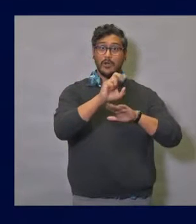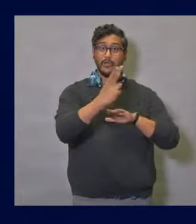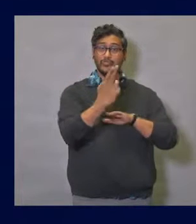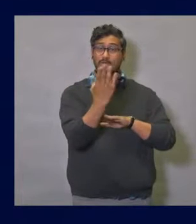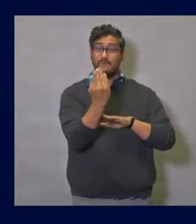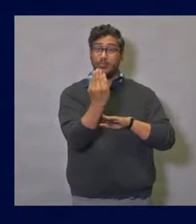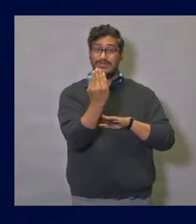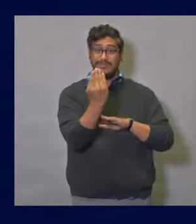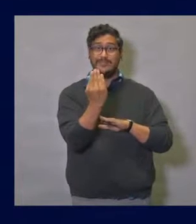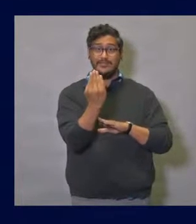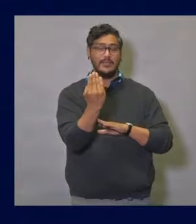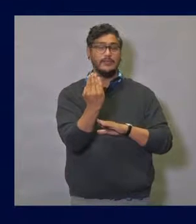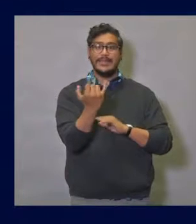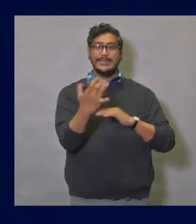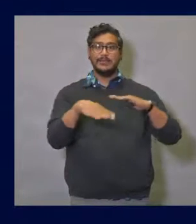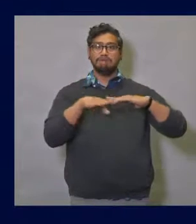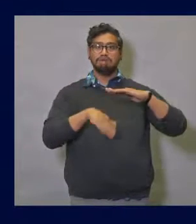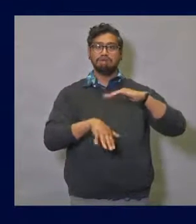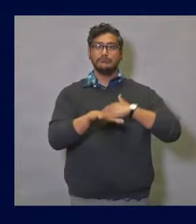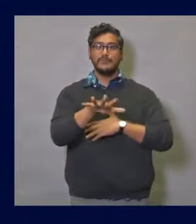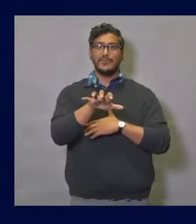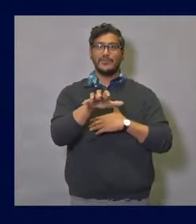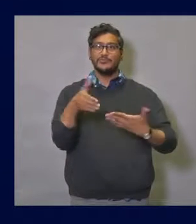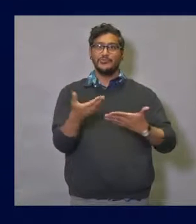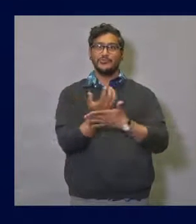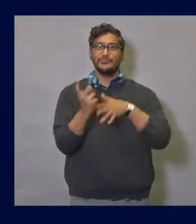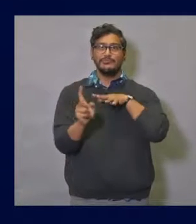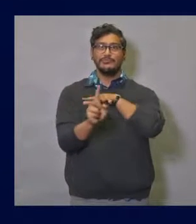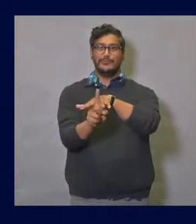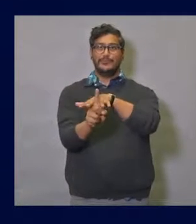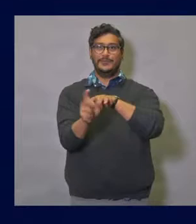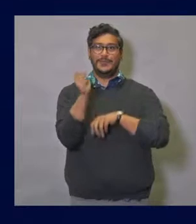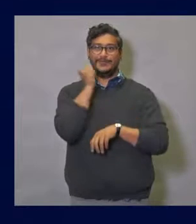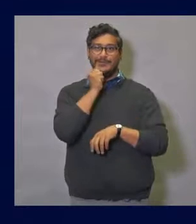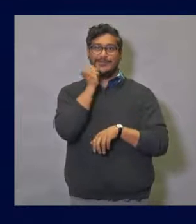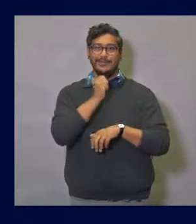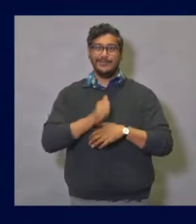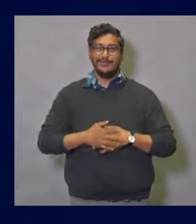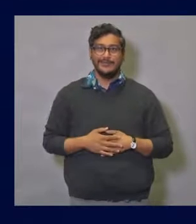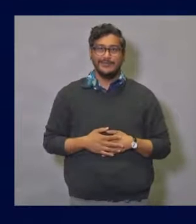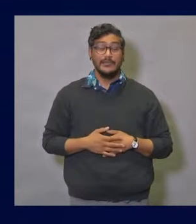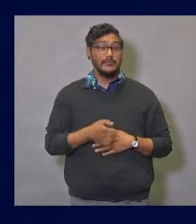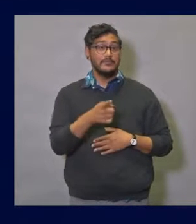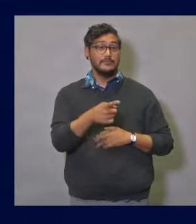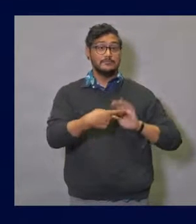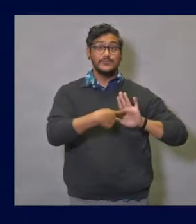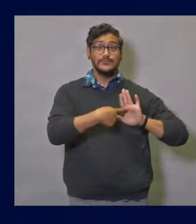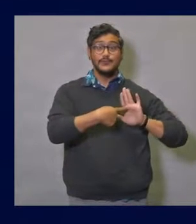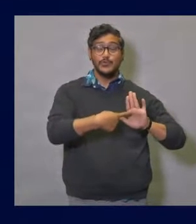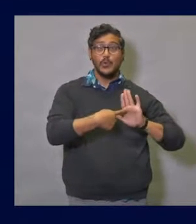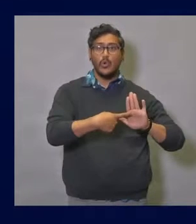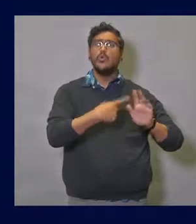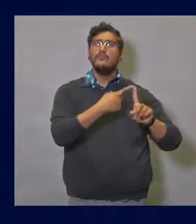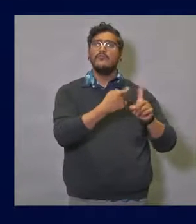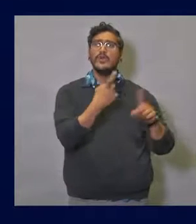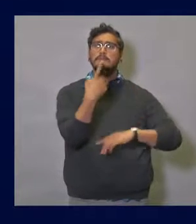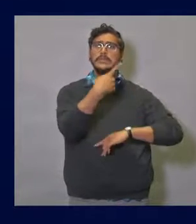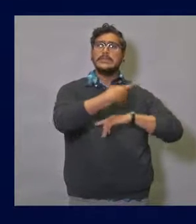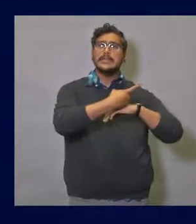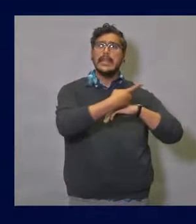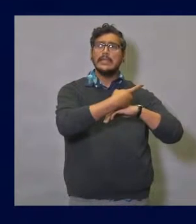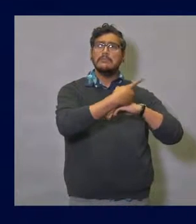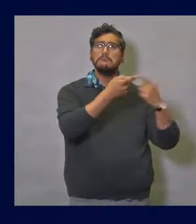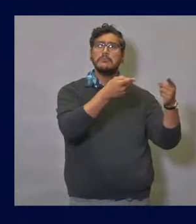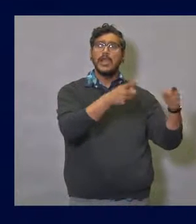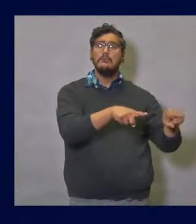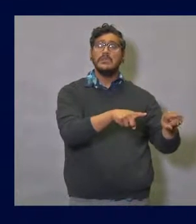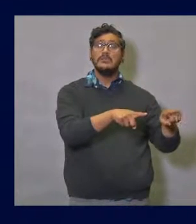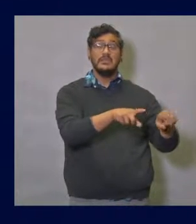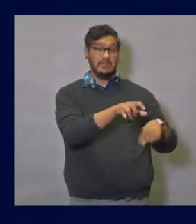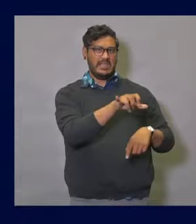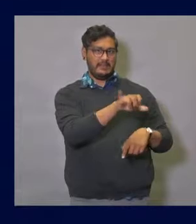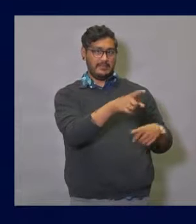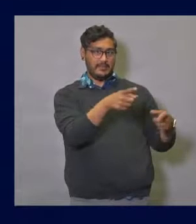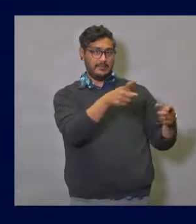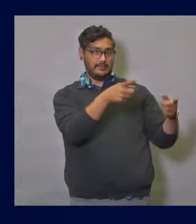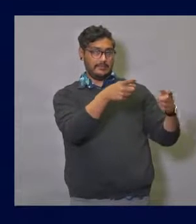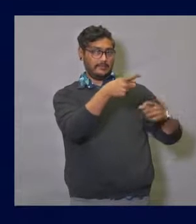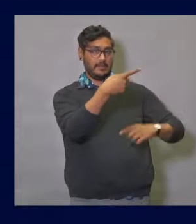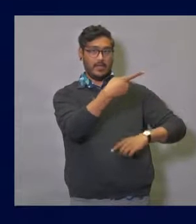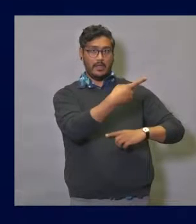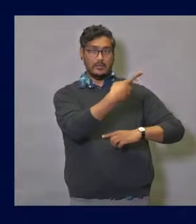EL PROMEDIO DE SIETE DÍAS POR